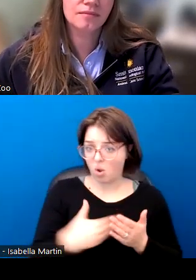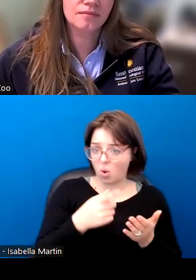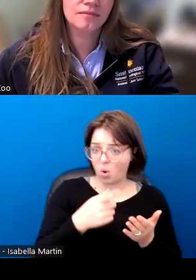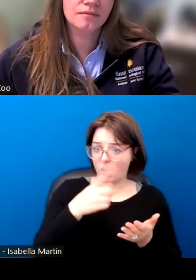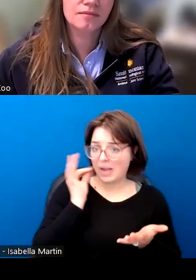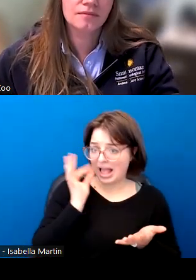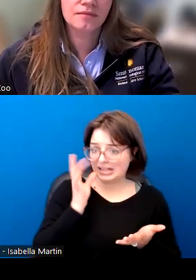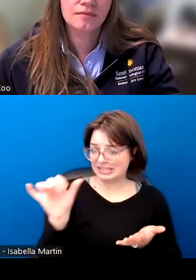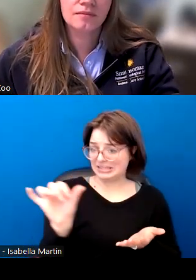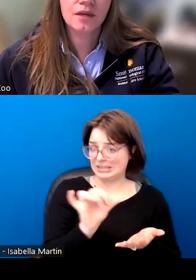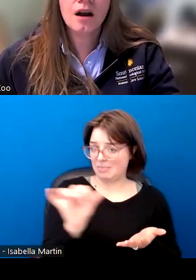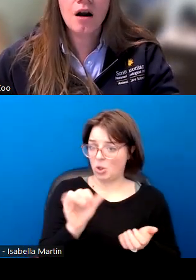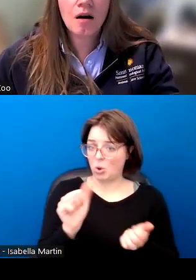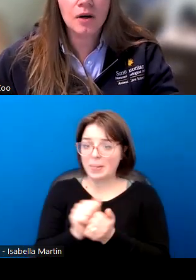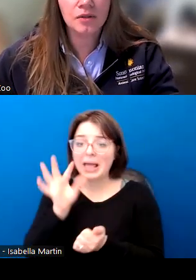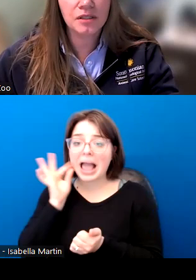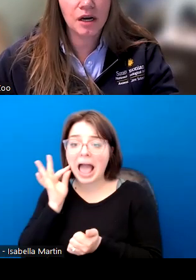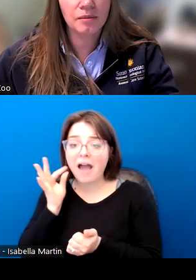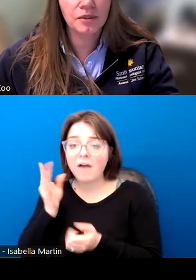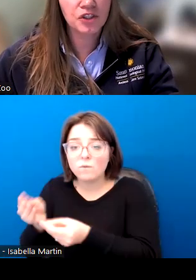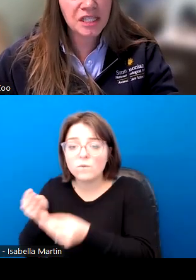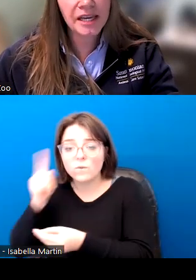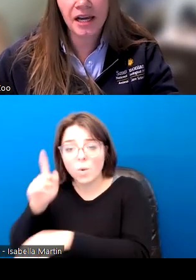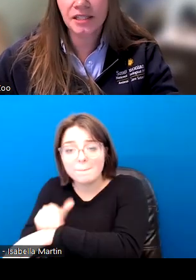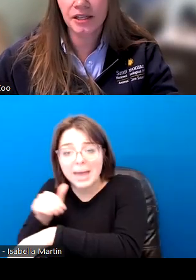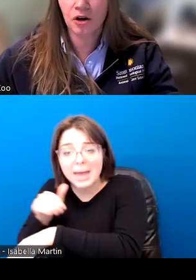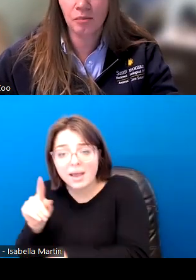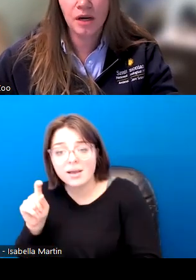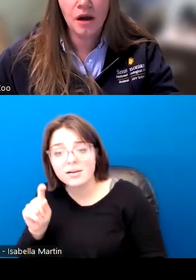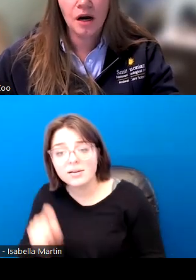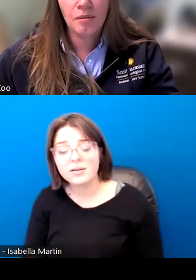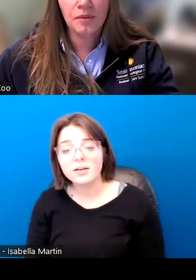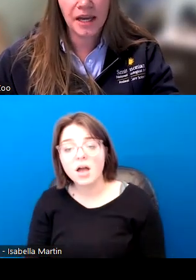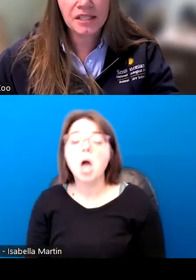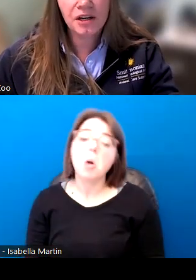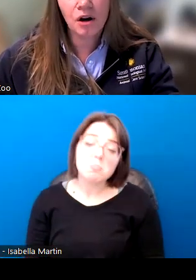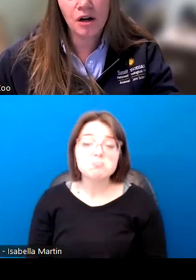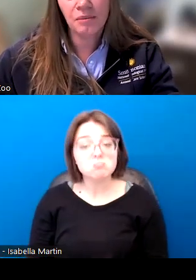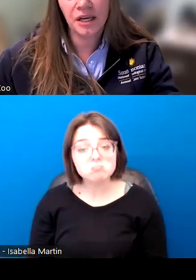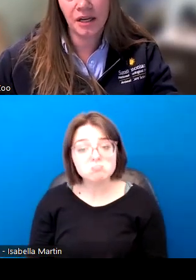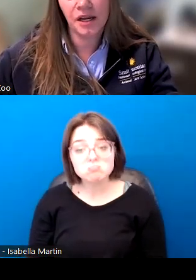cats at home? >>Erin: Almost um just like cats at your home um the cats here are going to be getting a